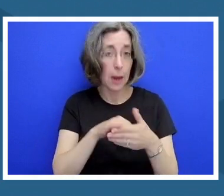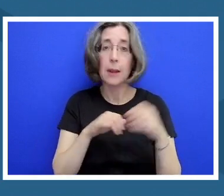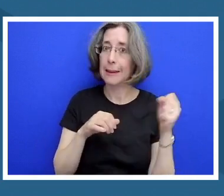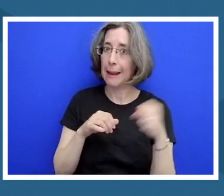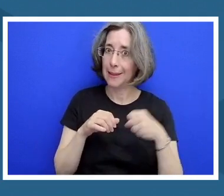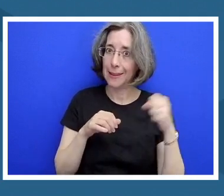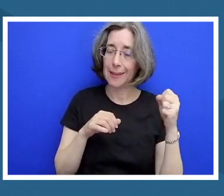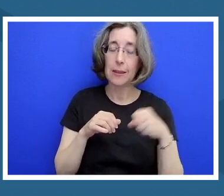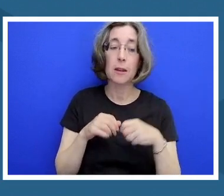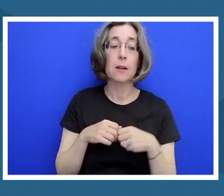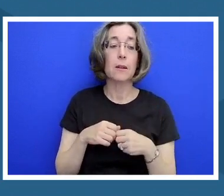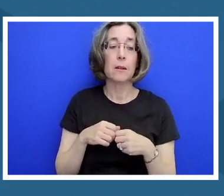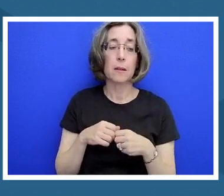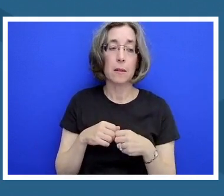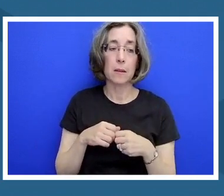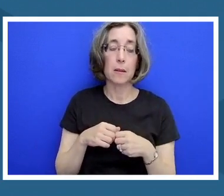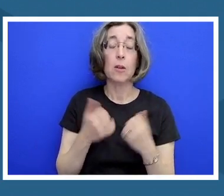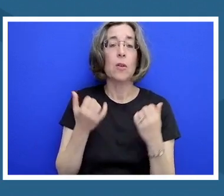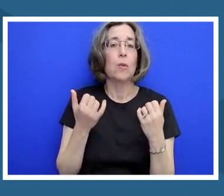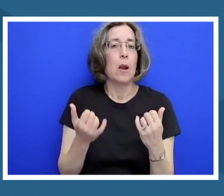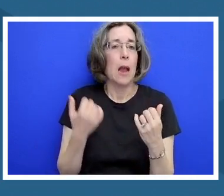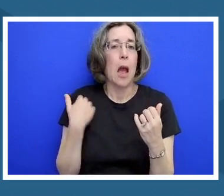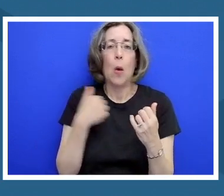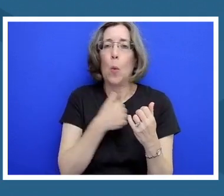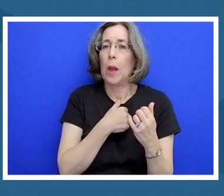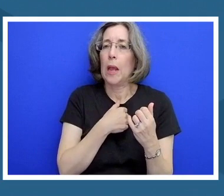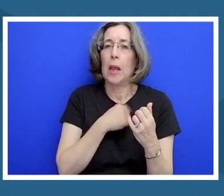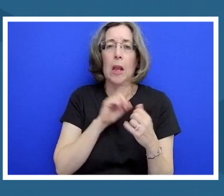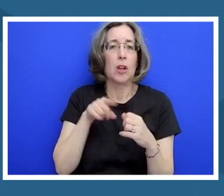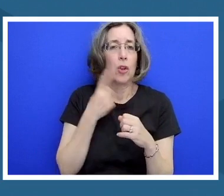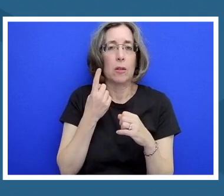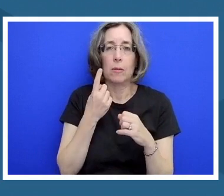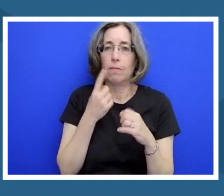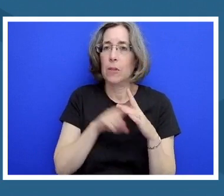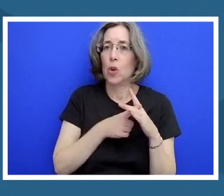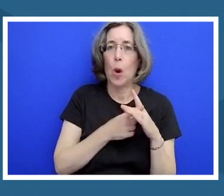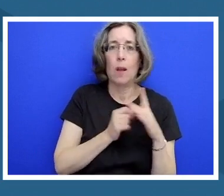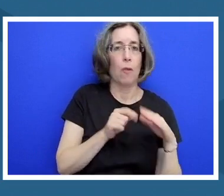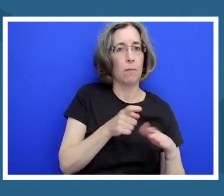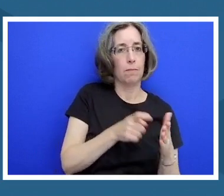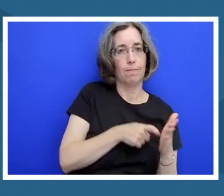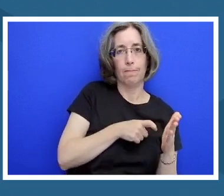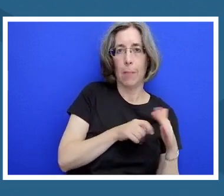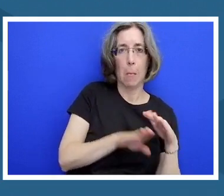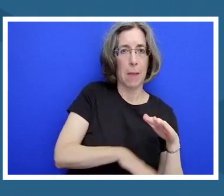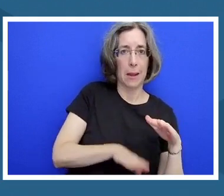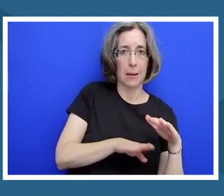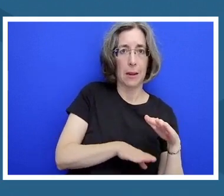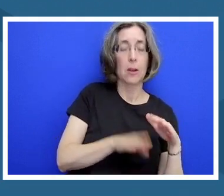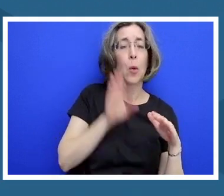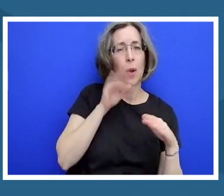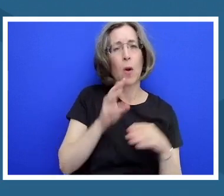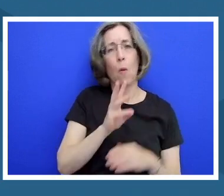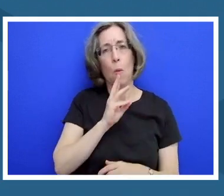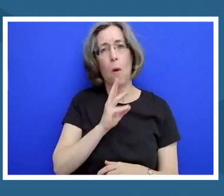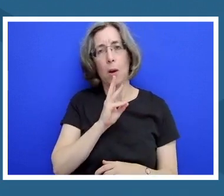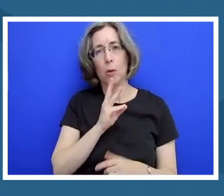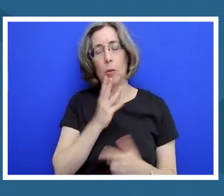are starting from the basics okay so we know that water is a big precursor for